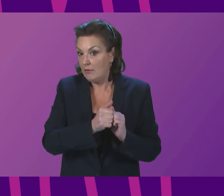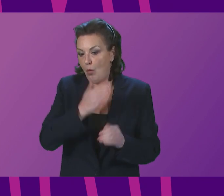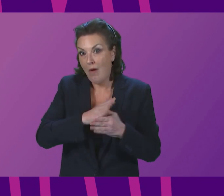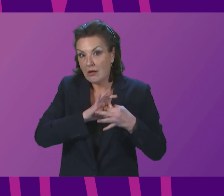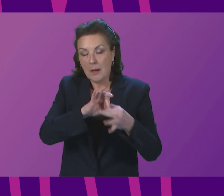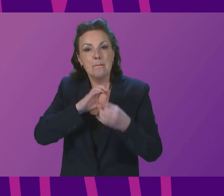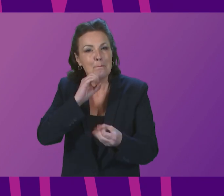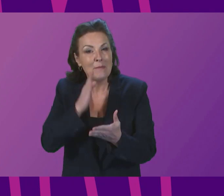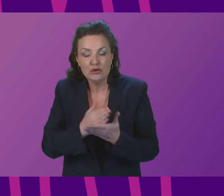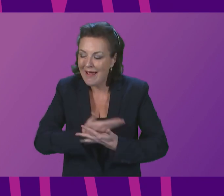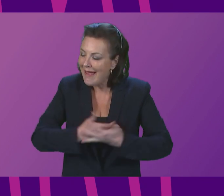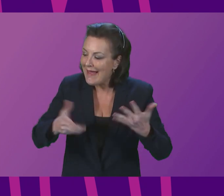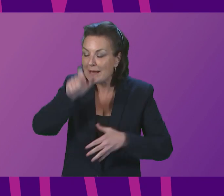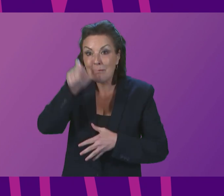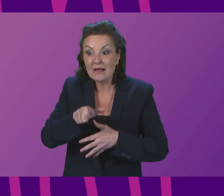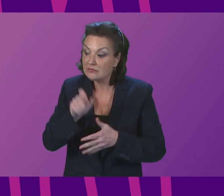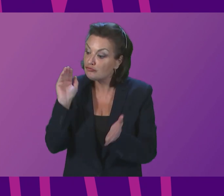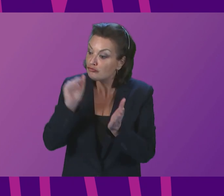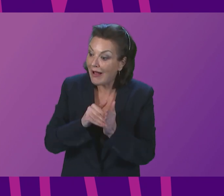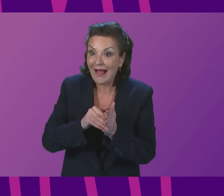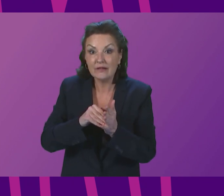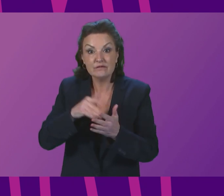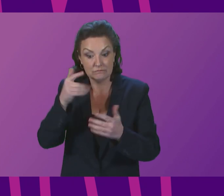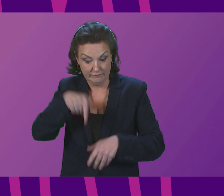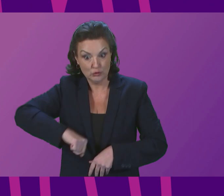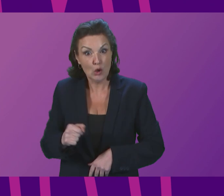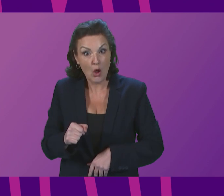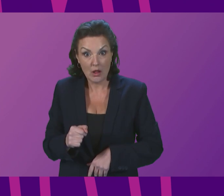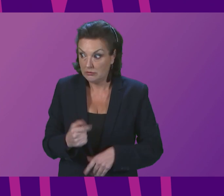for all displaced people who arrive here in Scotland.